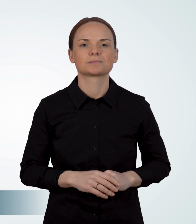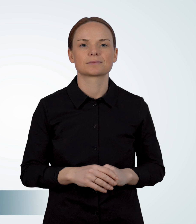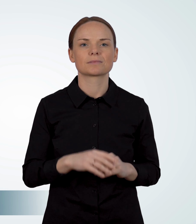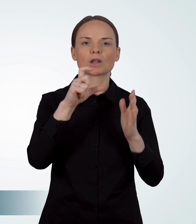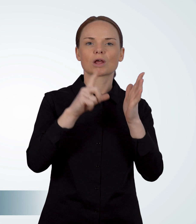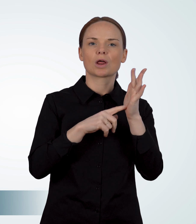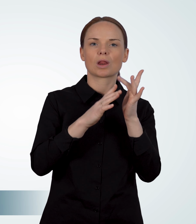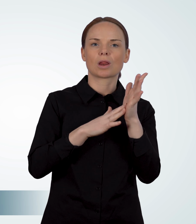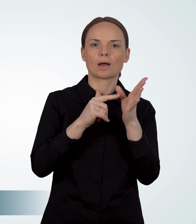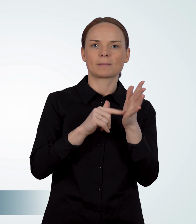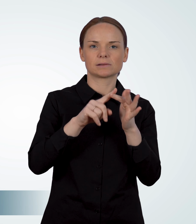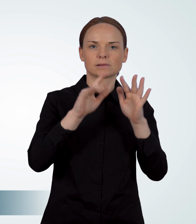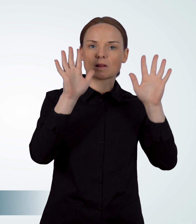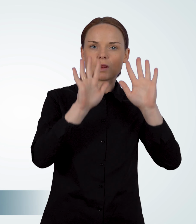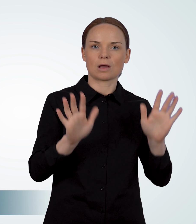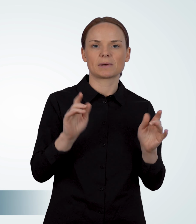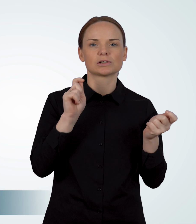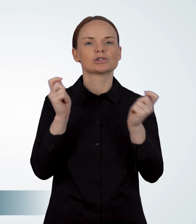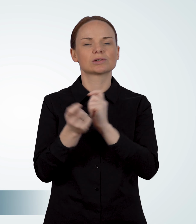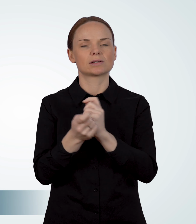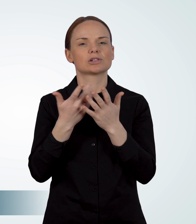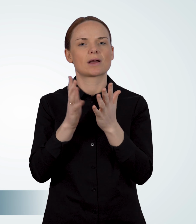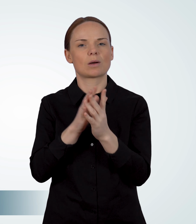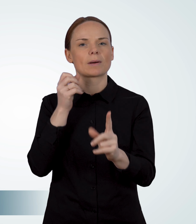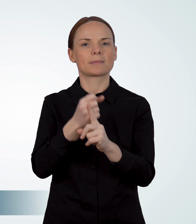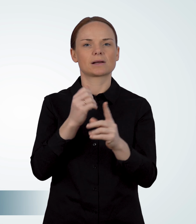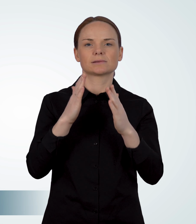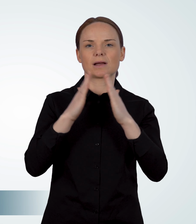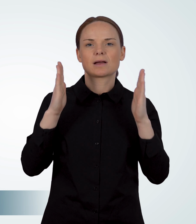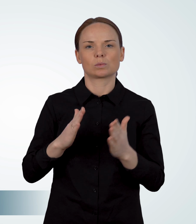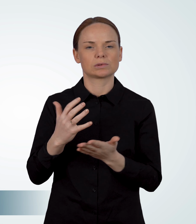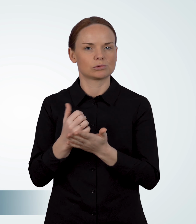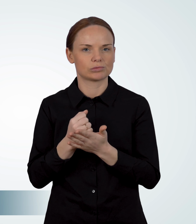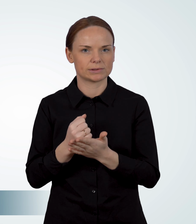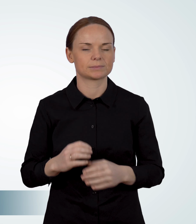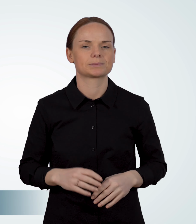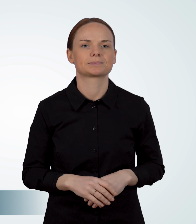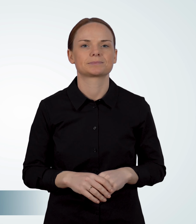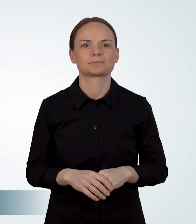• the impacts of climate change on housing security